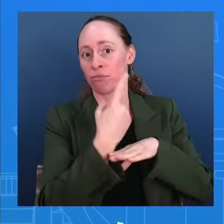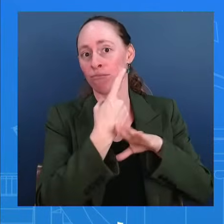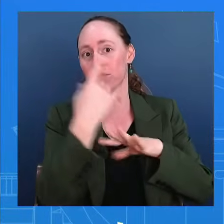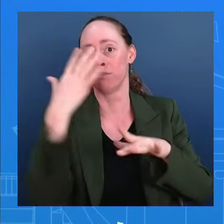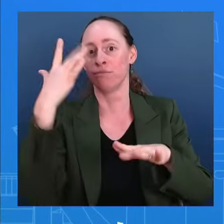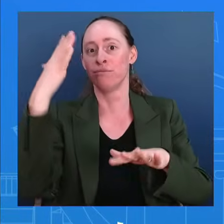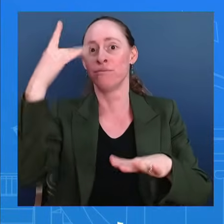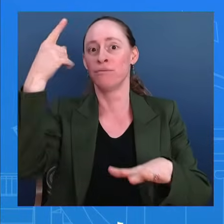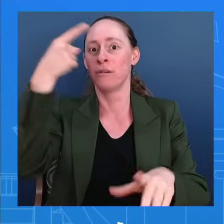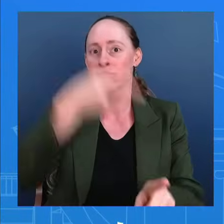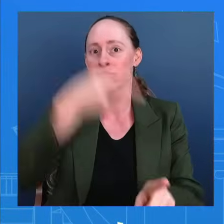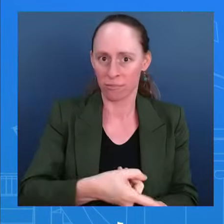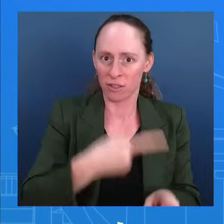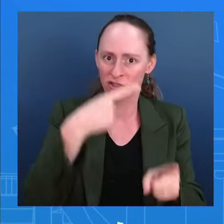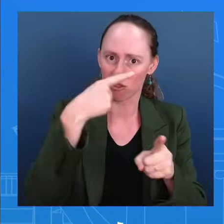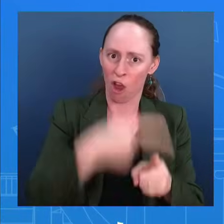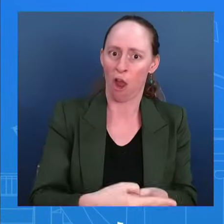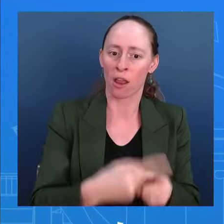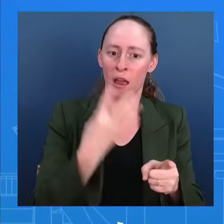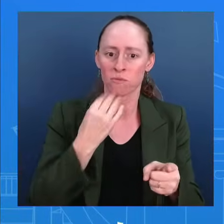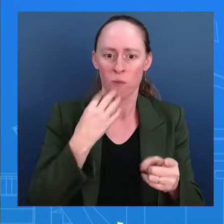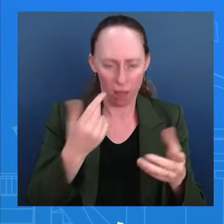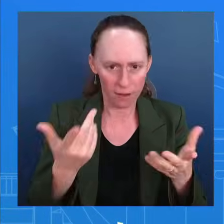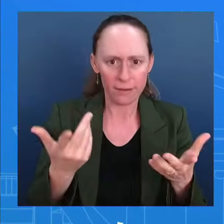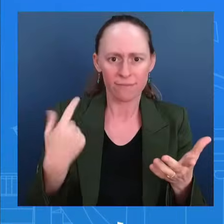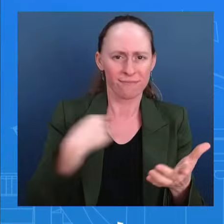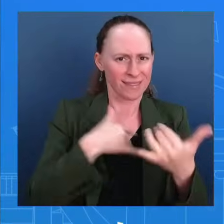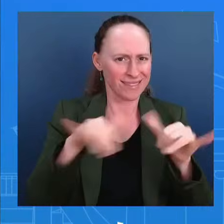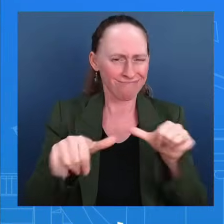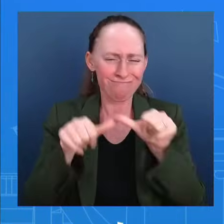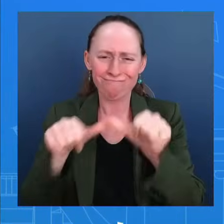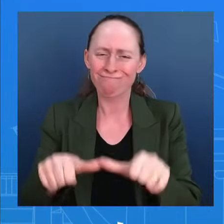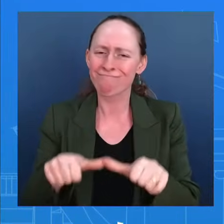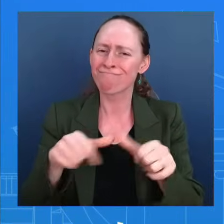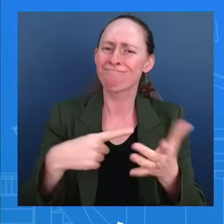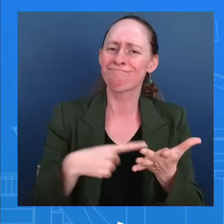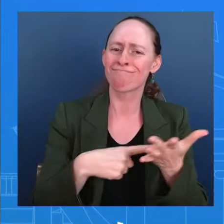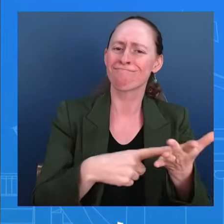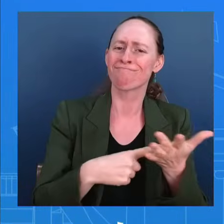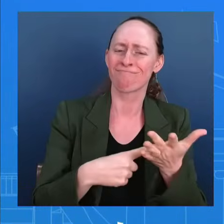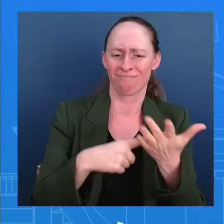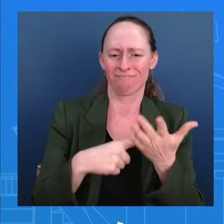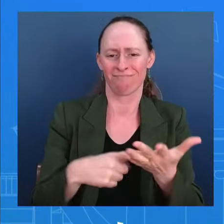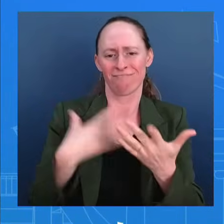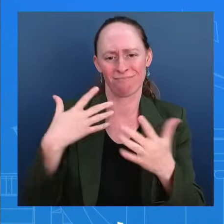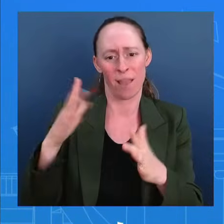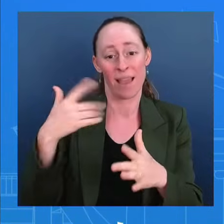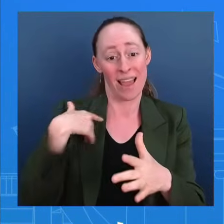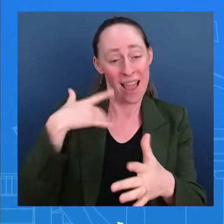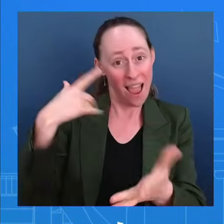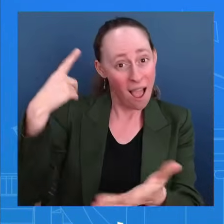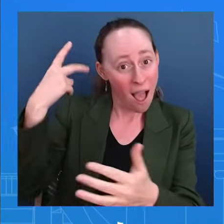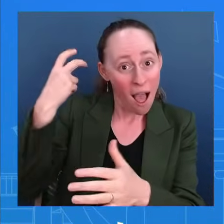Certainly not going to get into those discussions. There's going to be a readout. Don't have anything else beyond -- beyond that to share.